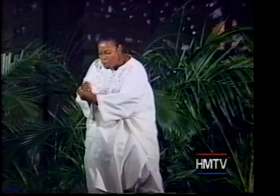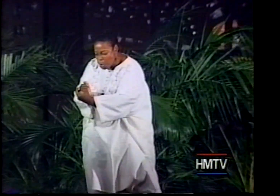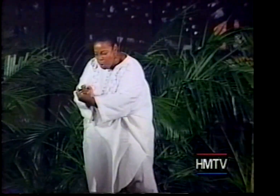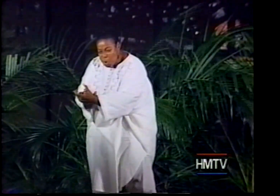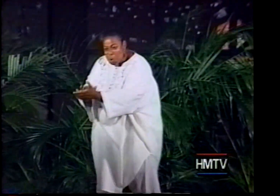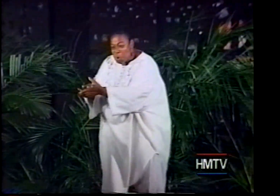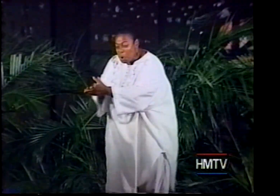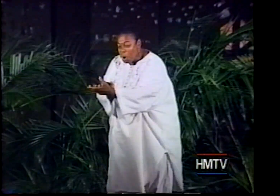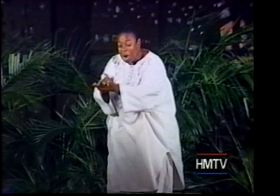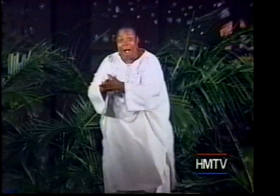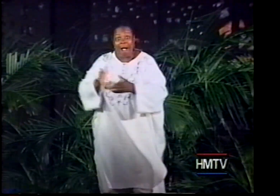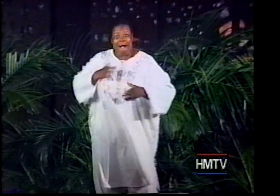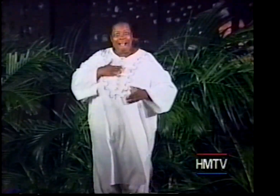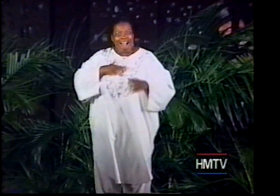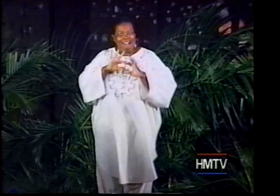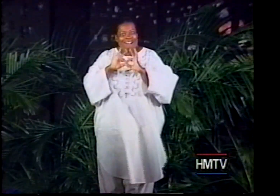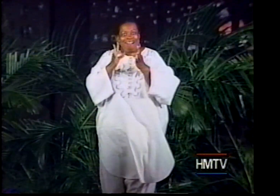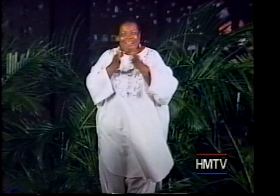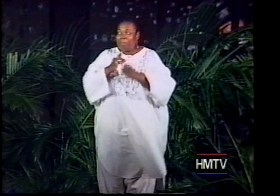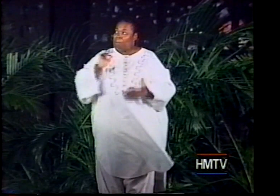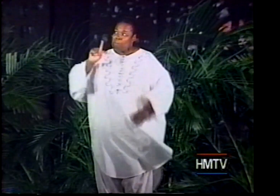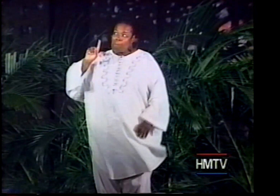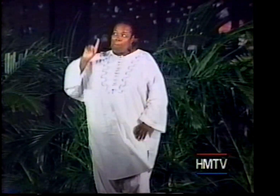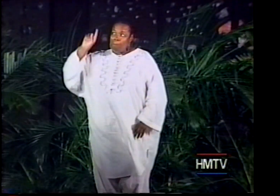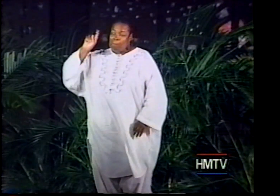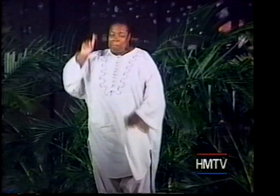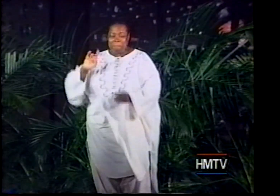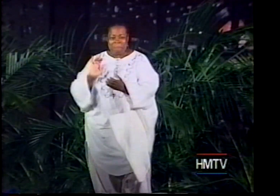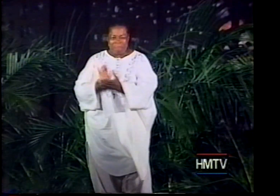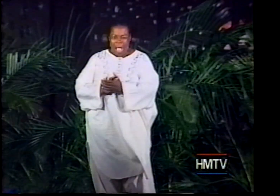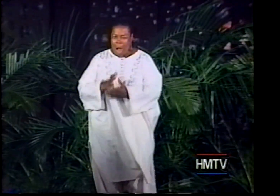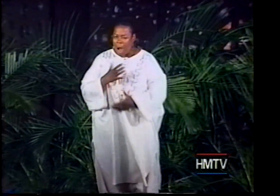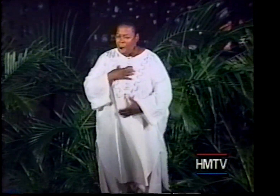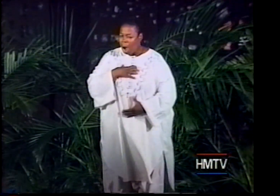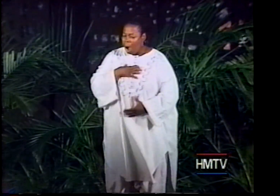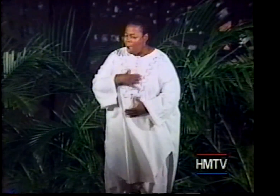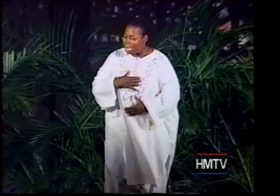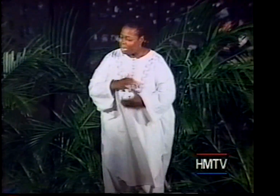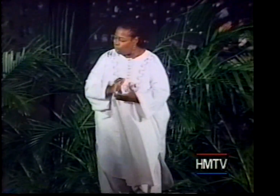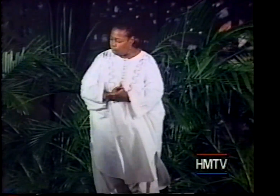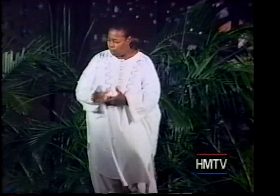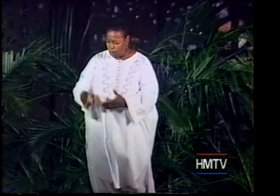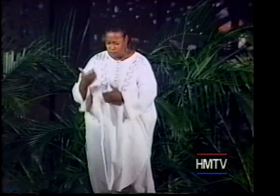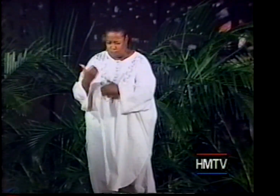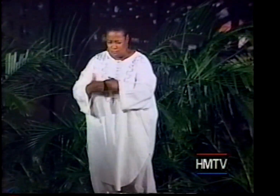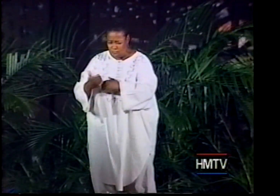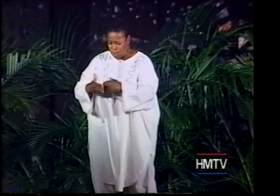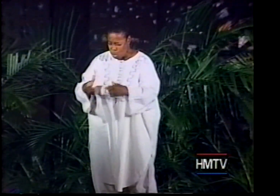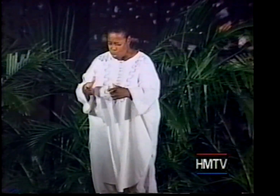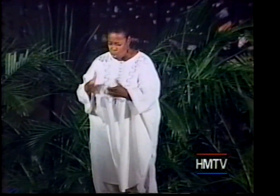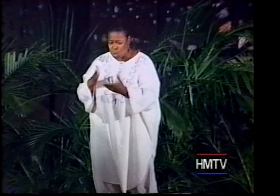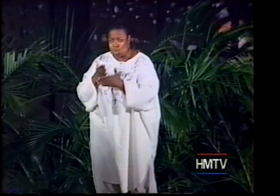Well, he was thrilled at the prospect of having this fabulous taste sensation and he wanted